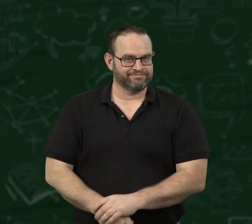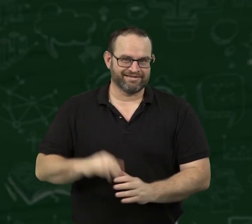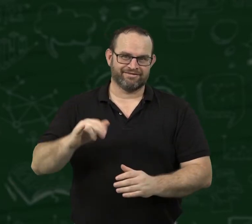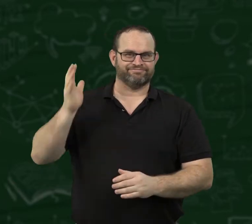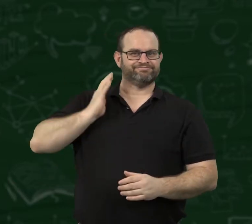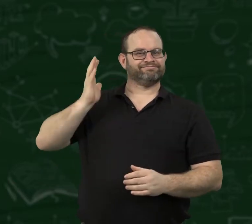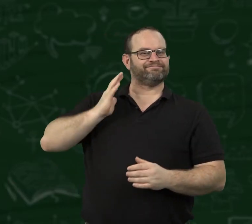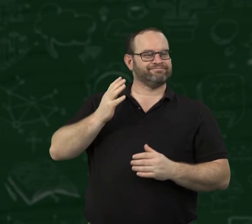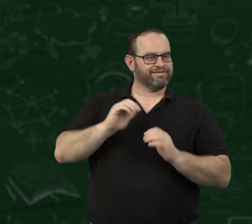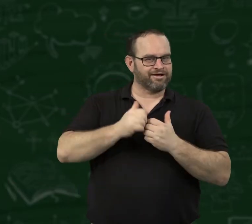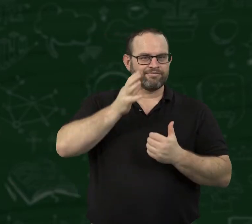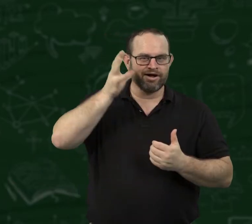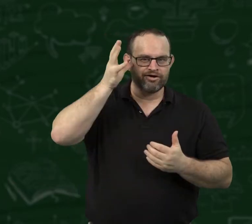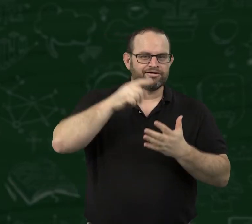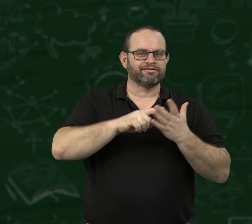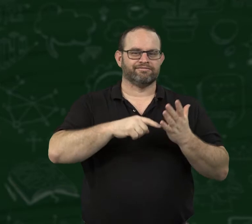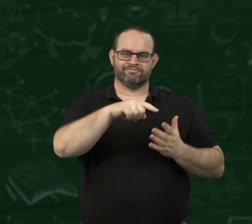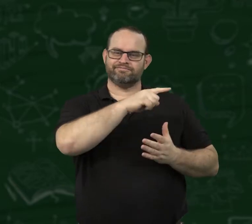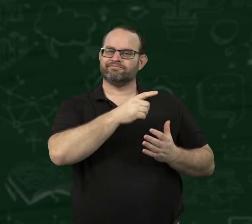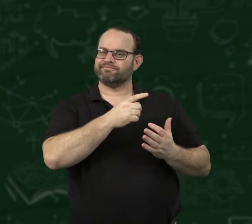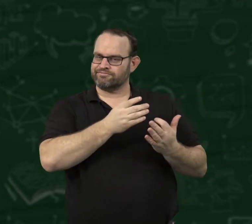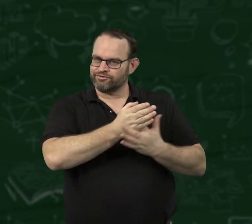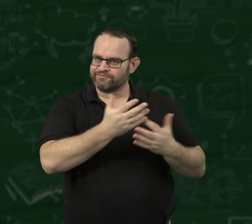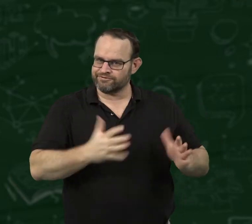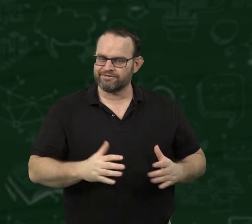That's how it used to be done by our parents and grandparents before GPS.